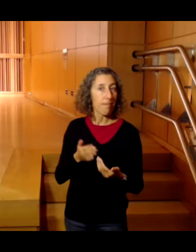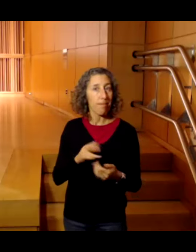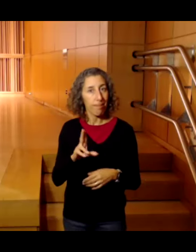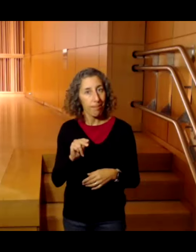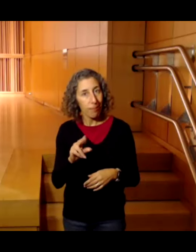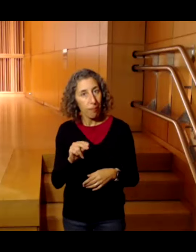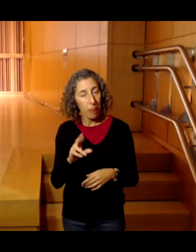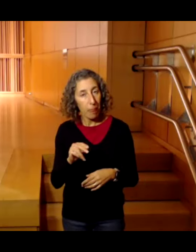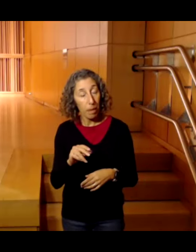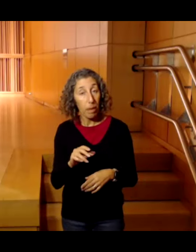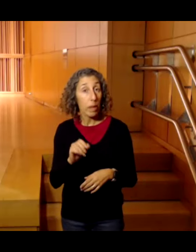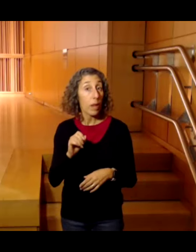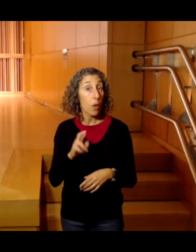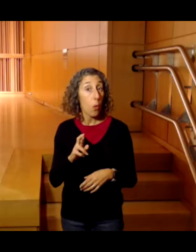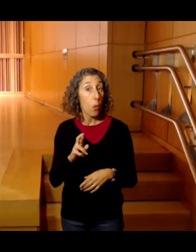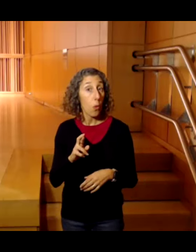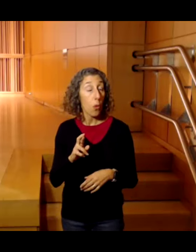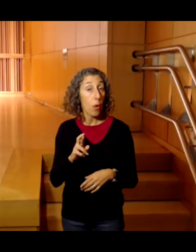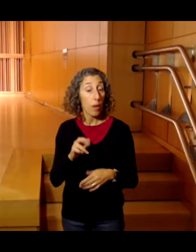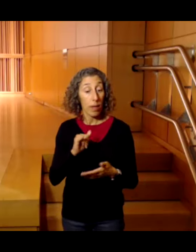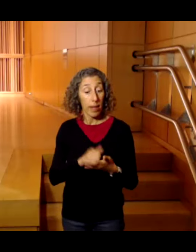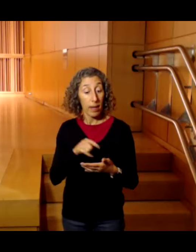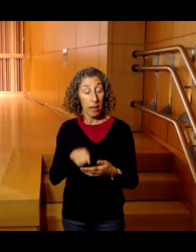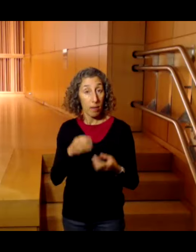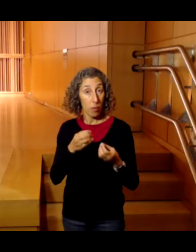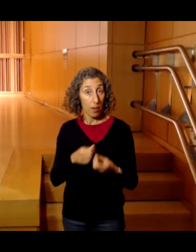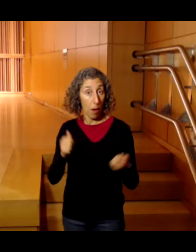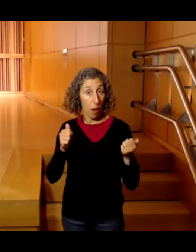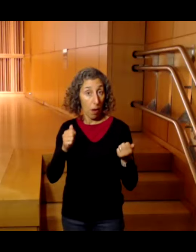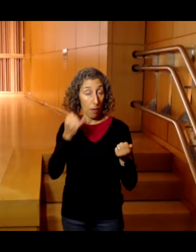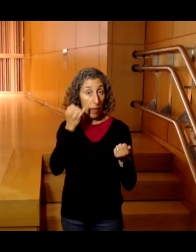It's an easy matter to resolve if it were a mere rhetorical.